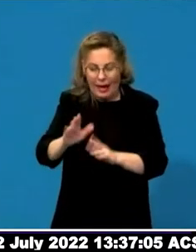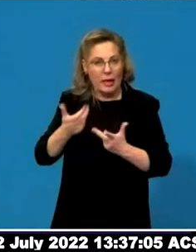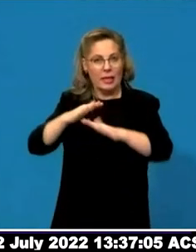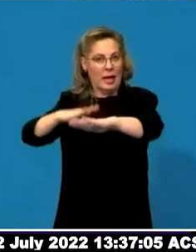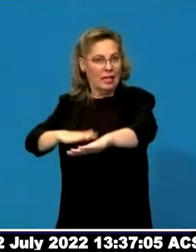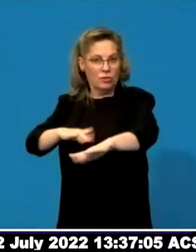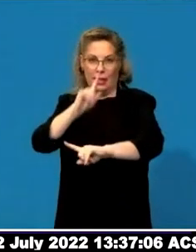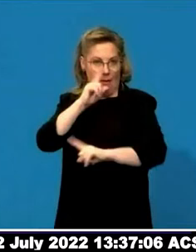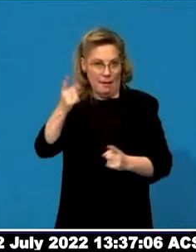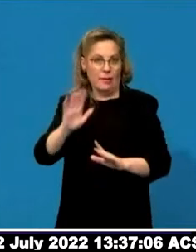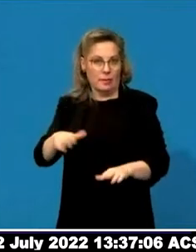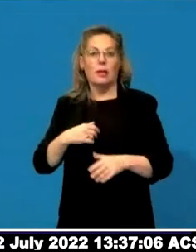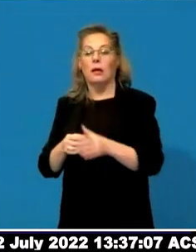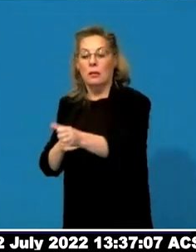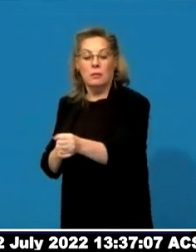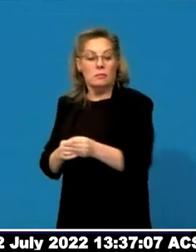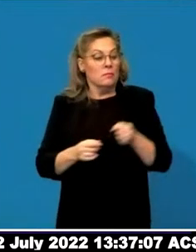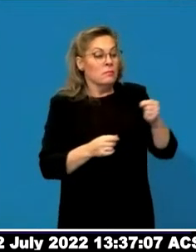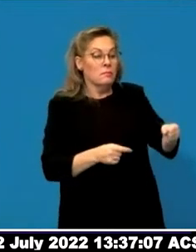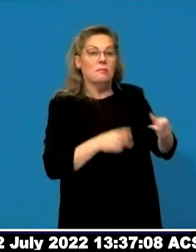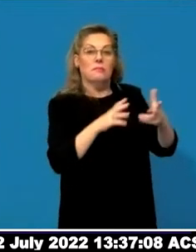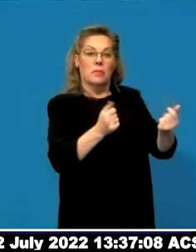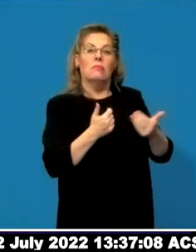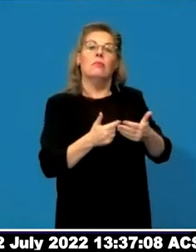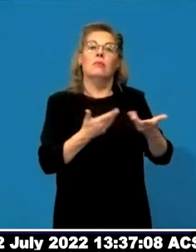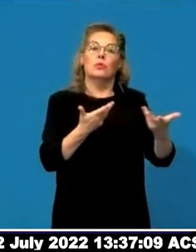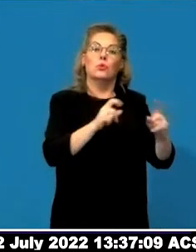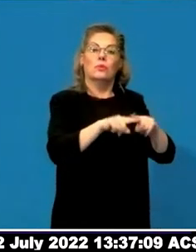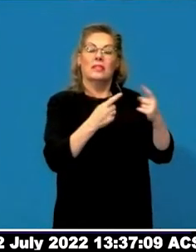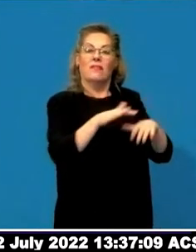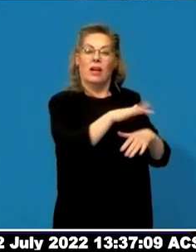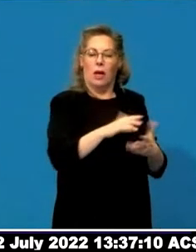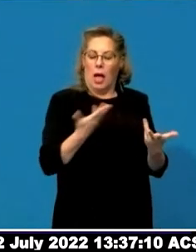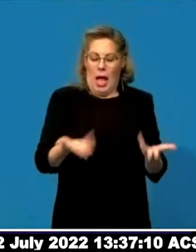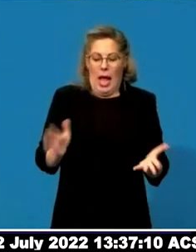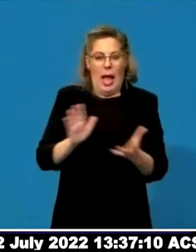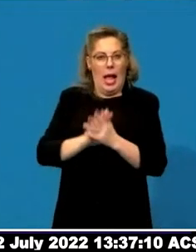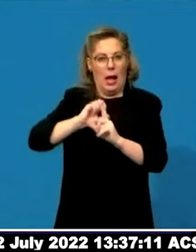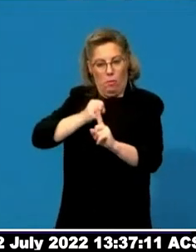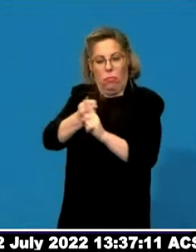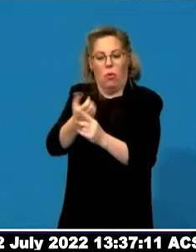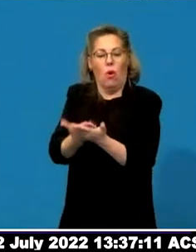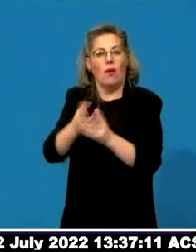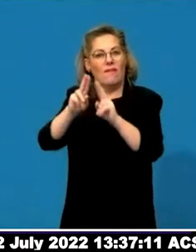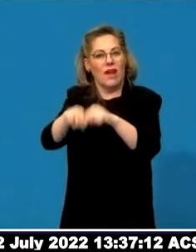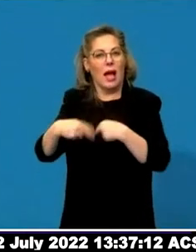not living at home? Well, it brings sad memories to the families,